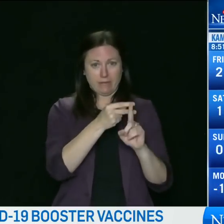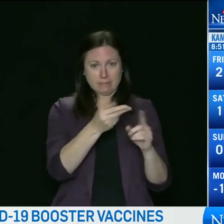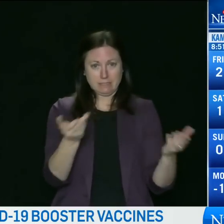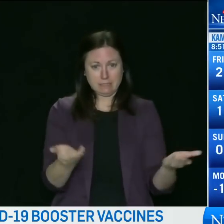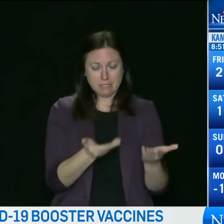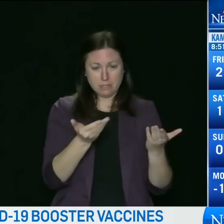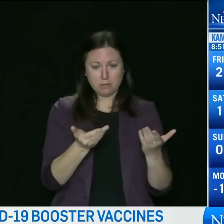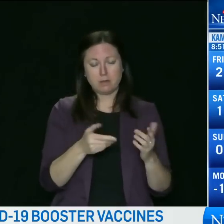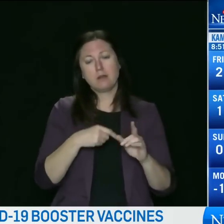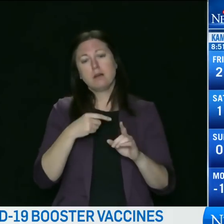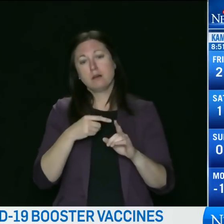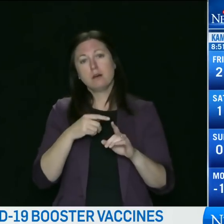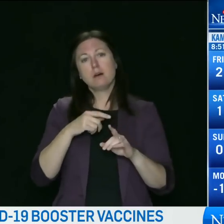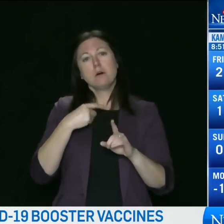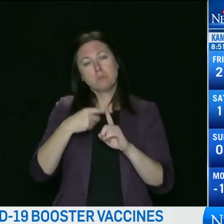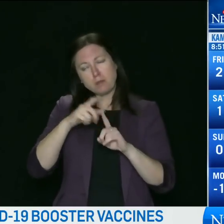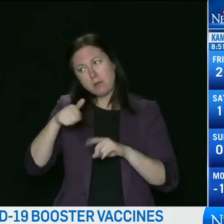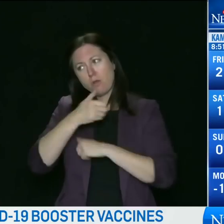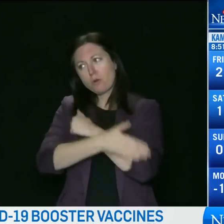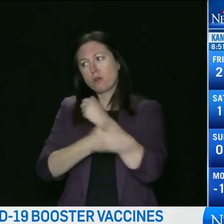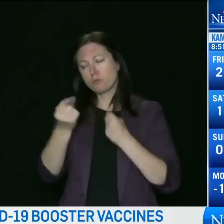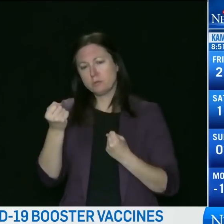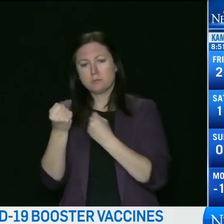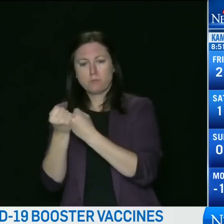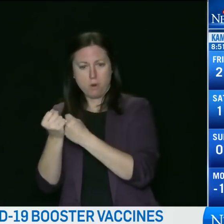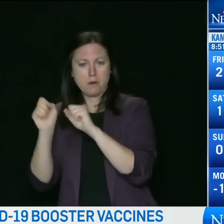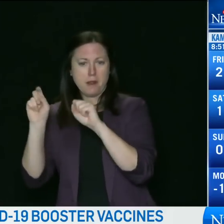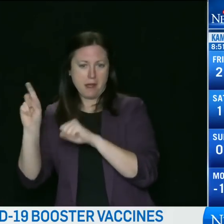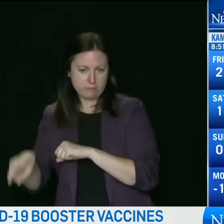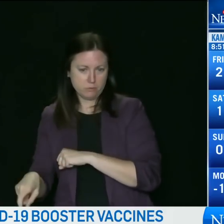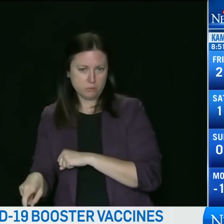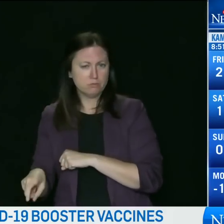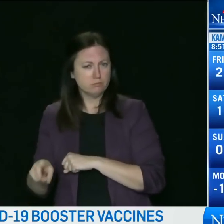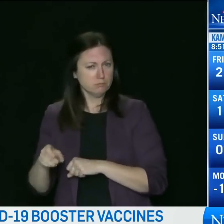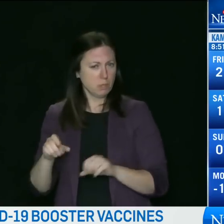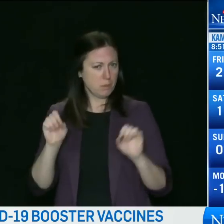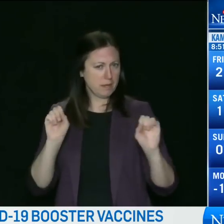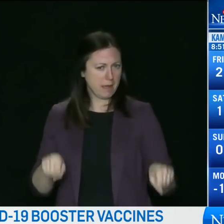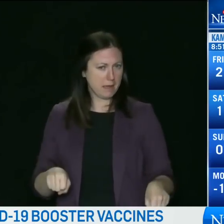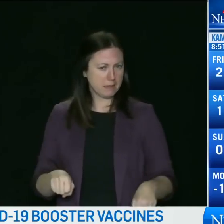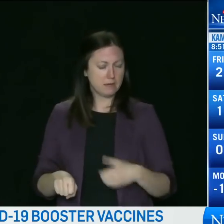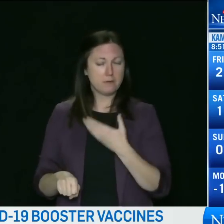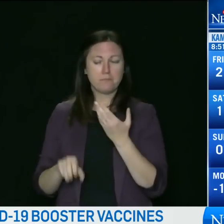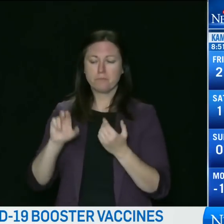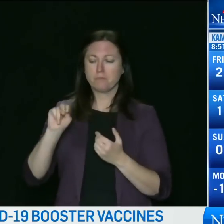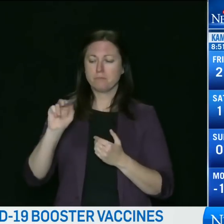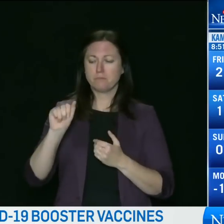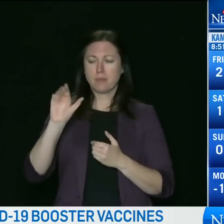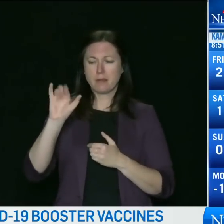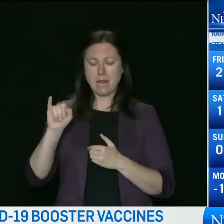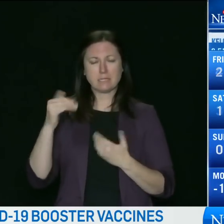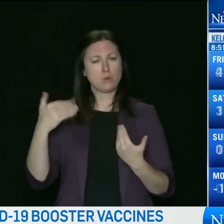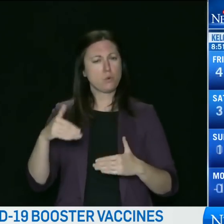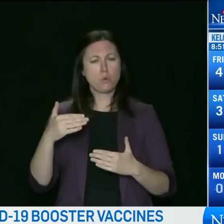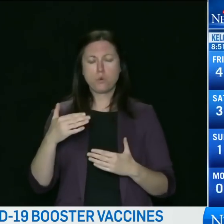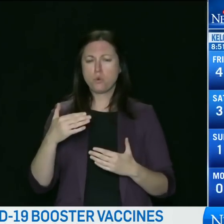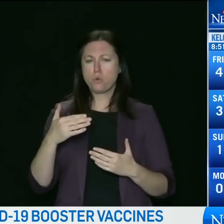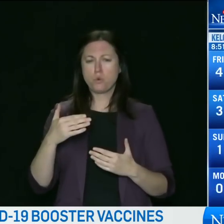THE BEST AVAILABLE SCIENCE AND THE VACCINES THAT WE HAVE AS WELL AS SUPPORTING OTHER COUNTRIES.